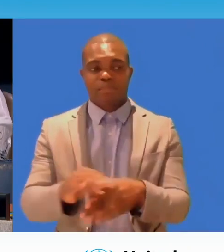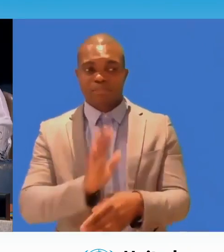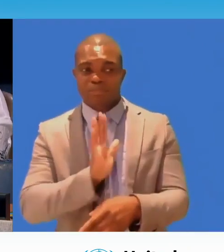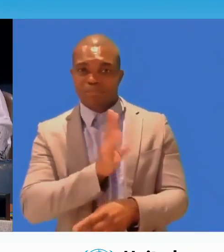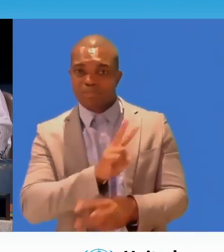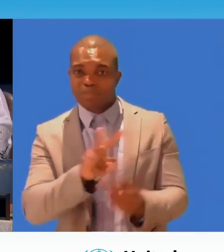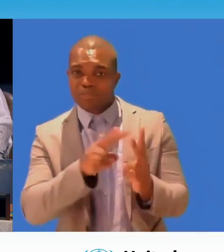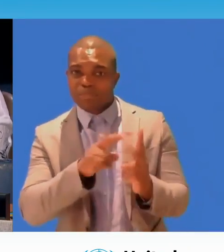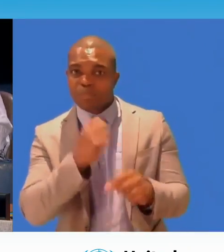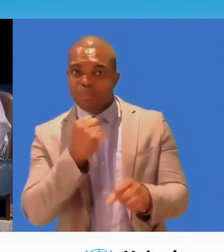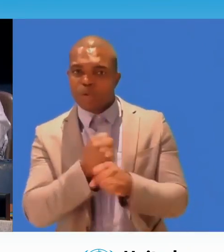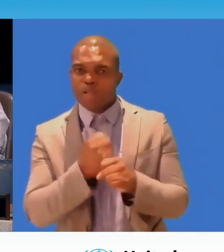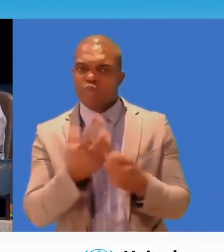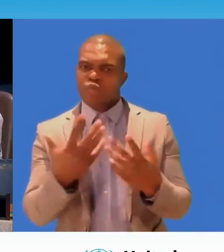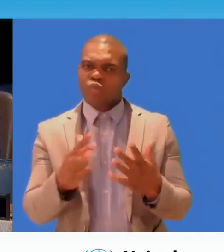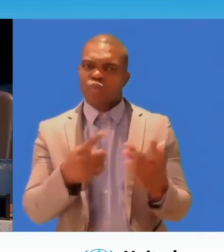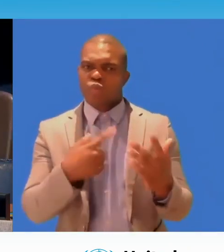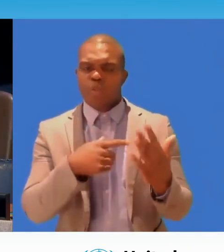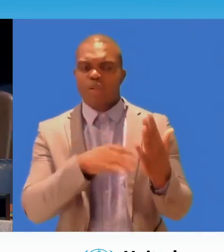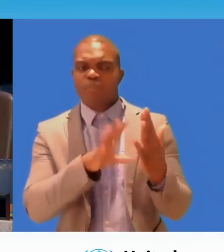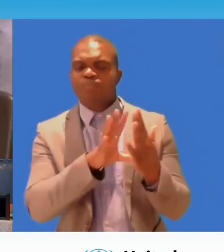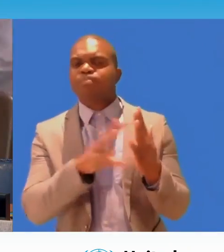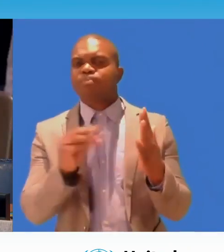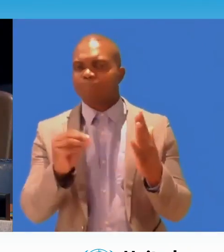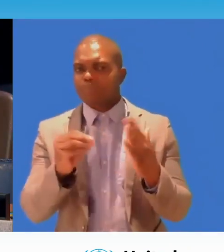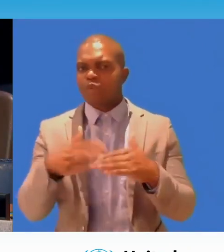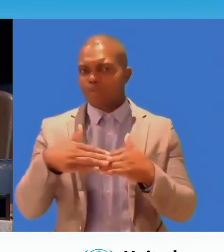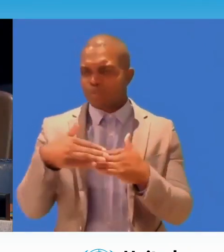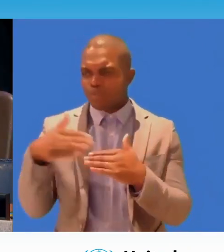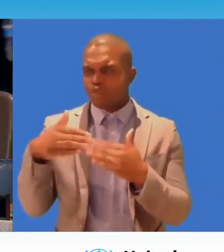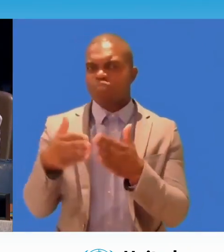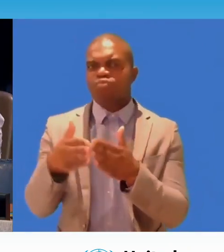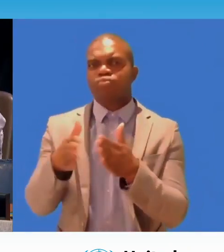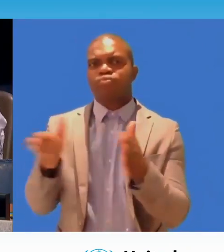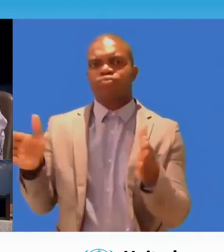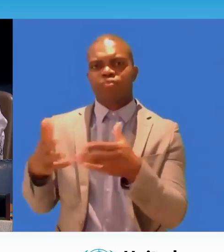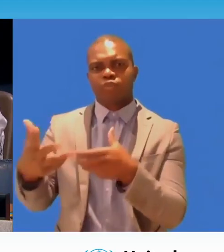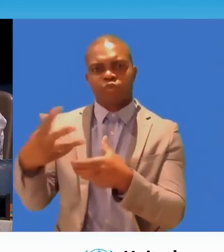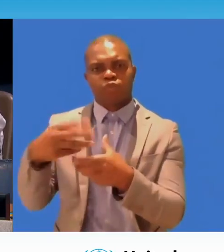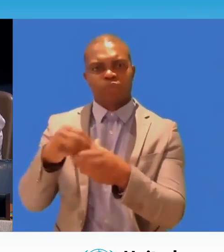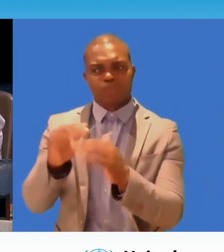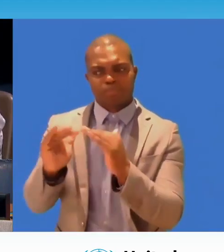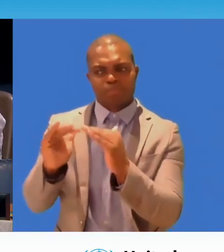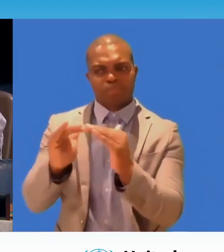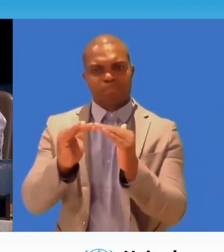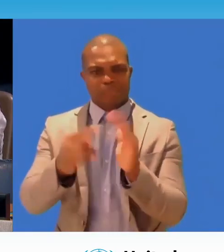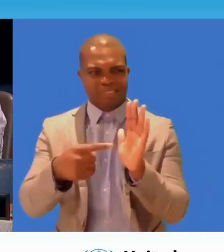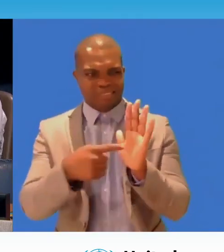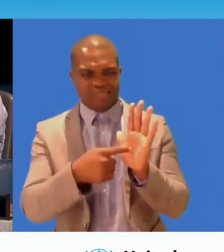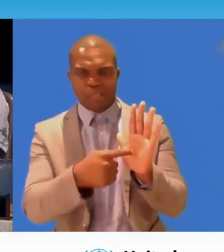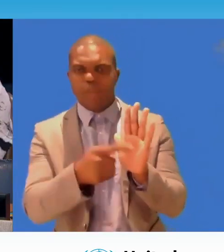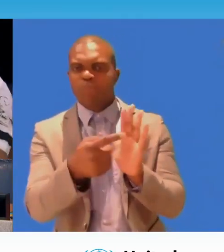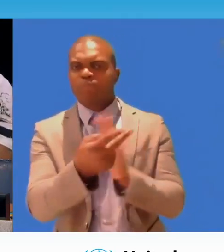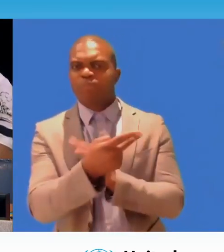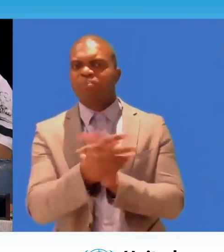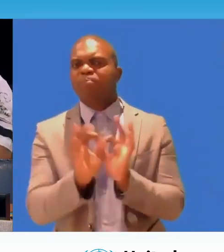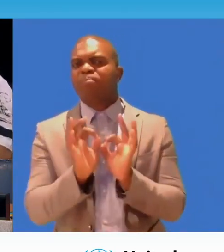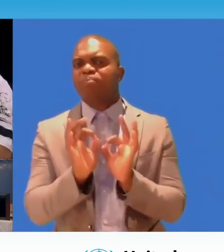including through working at the Grassroots level but also through using the crpd as a